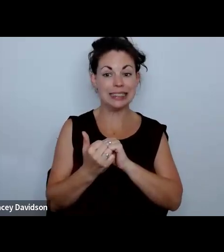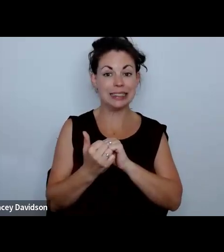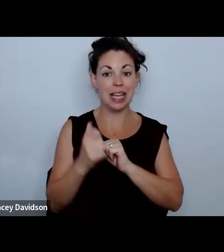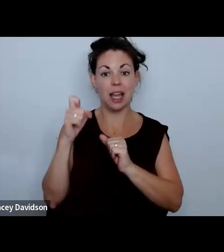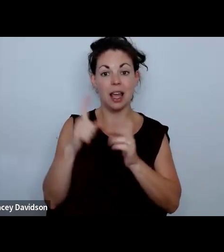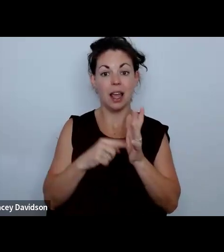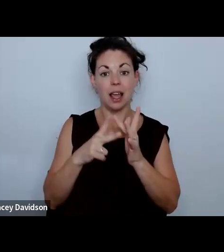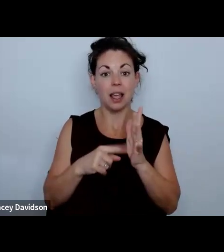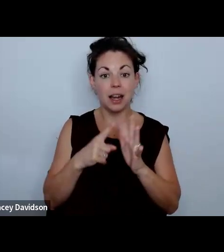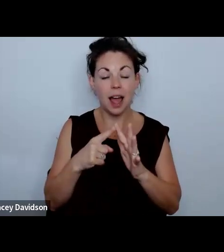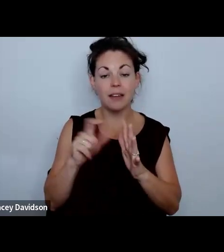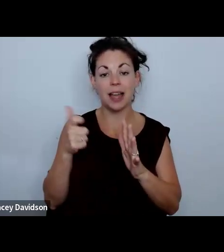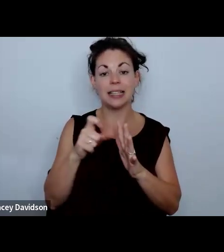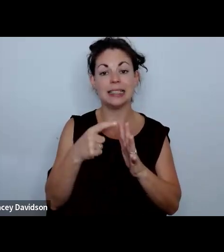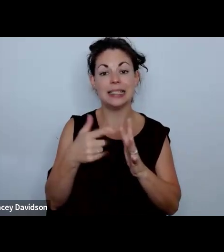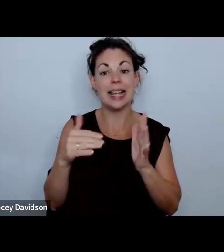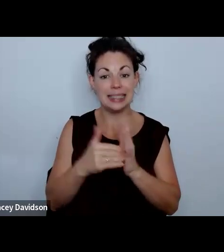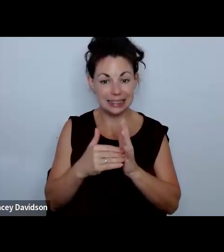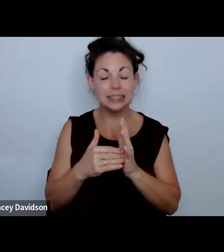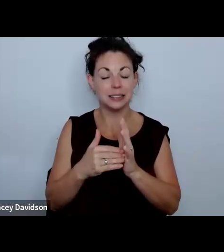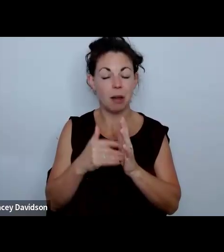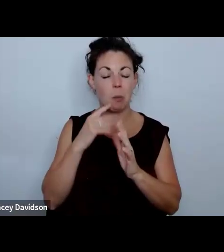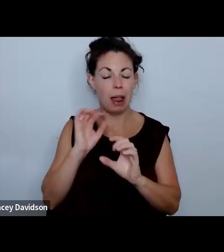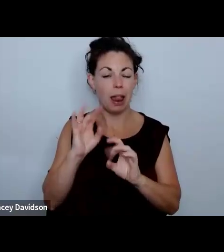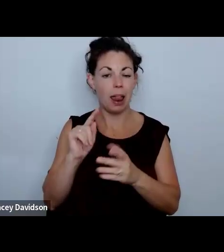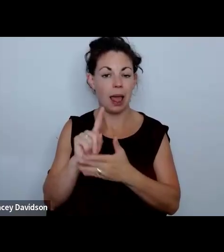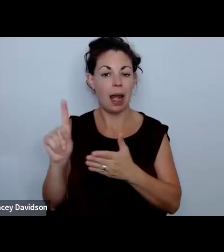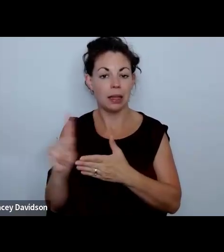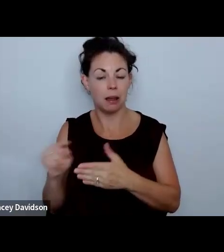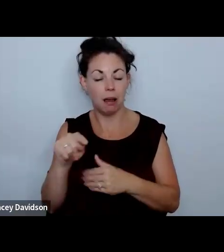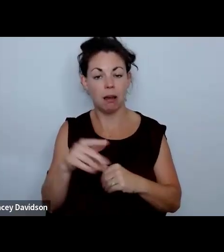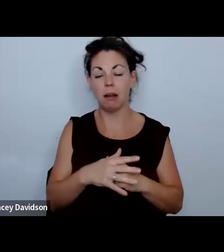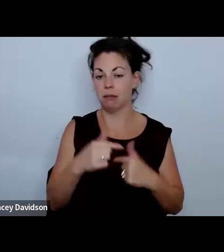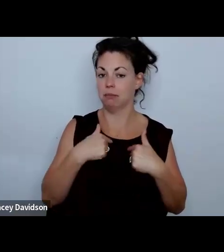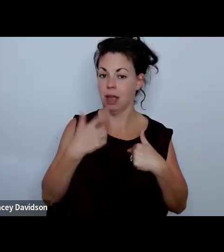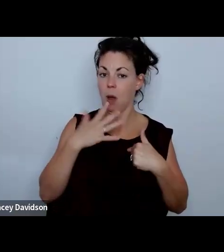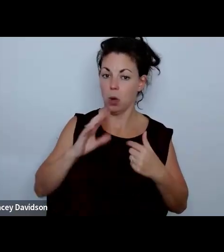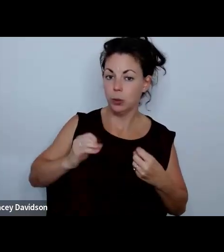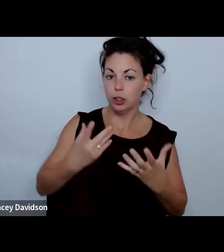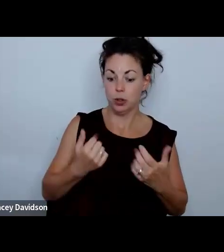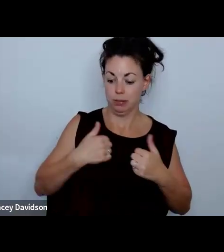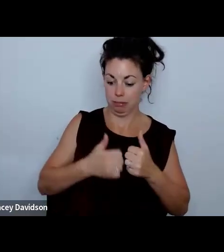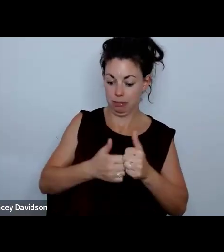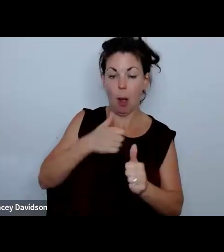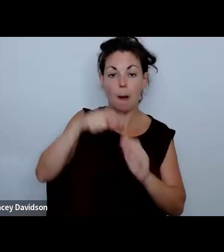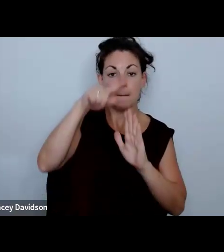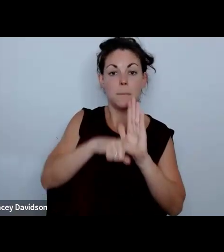journey into public policy as a field, and then as a sort of an exercise to give some insight